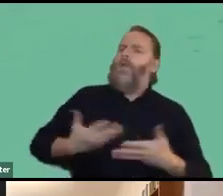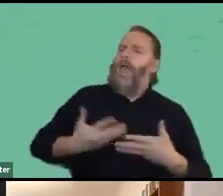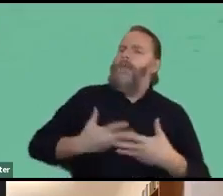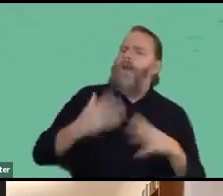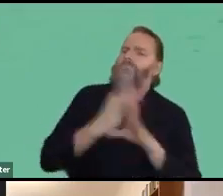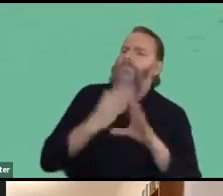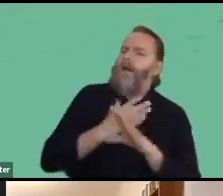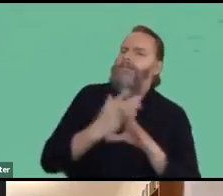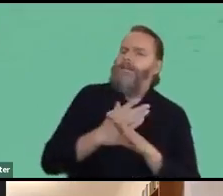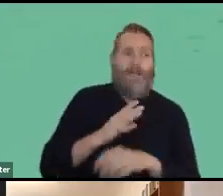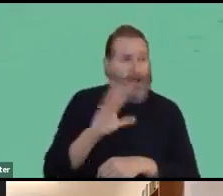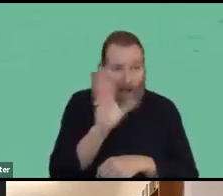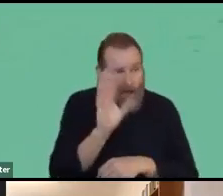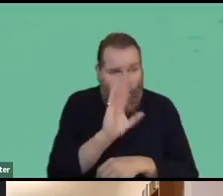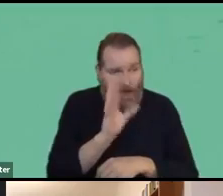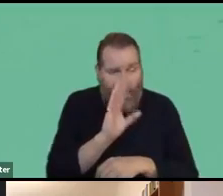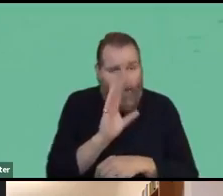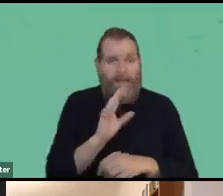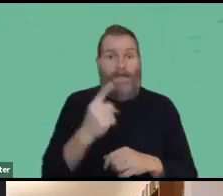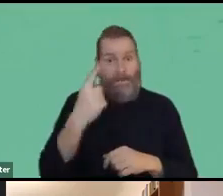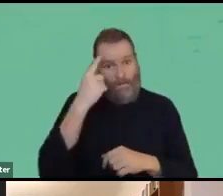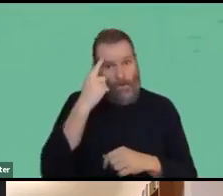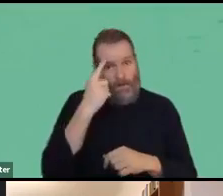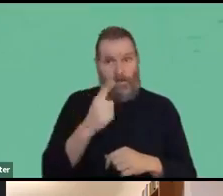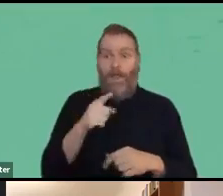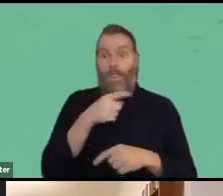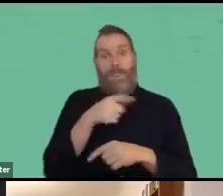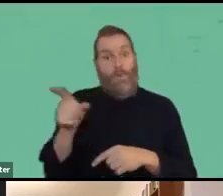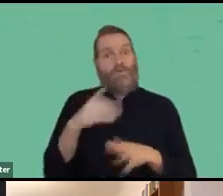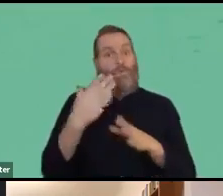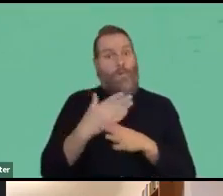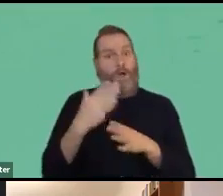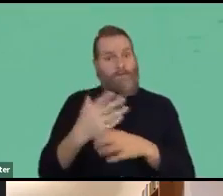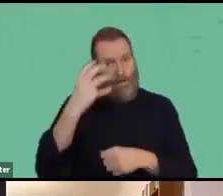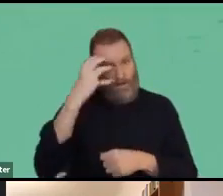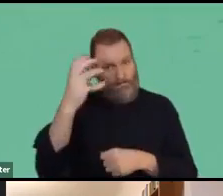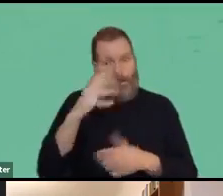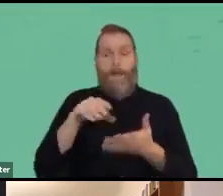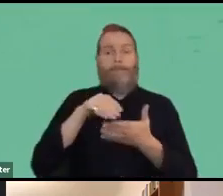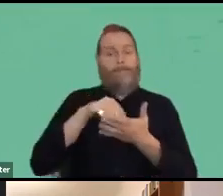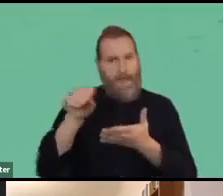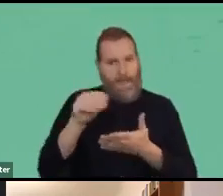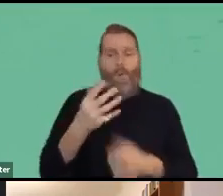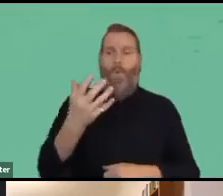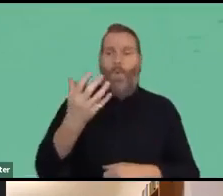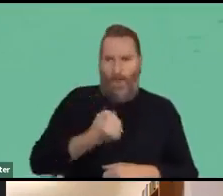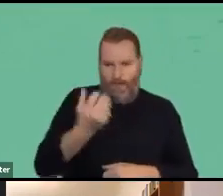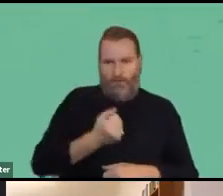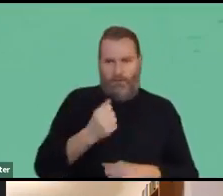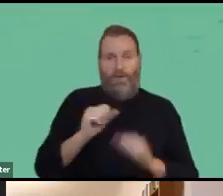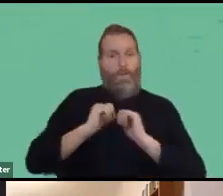and civil servant workers decent wages fair wages they then spend them and more often than not that